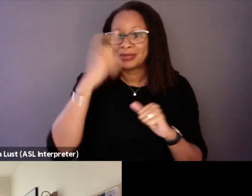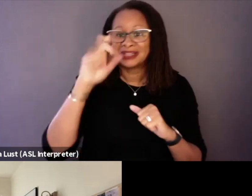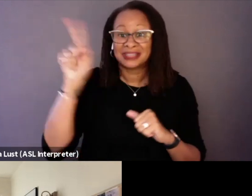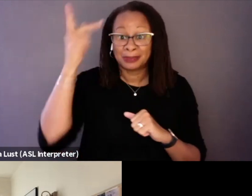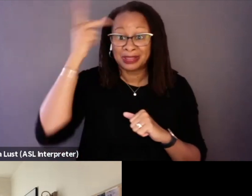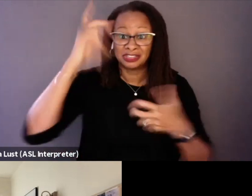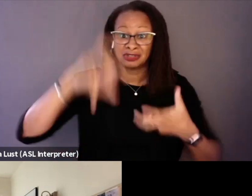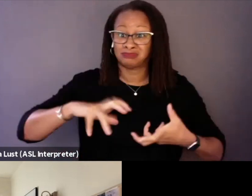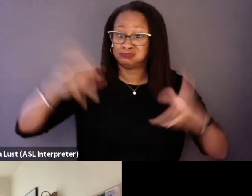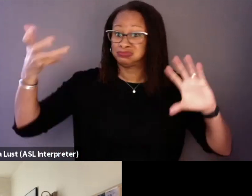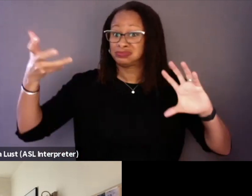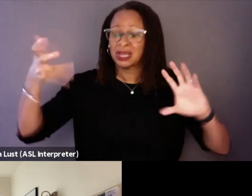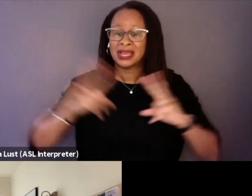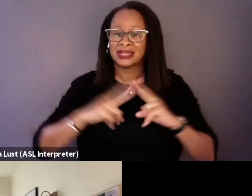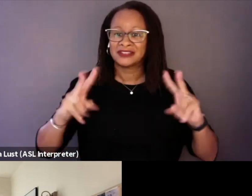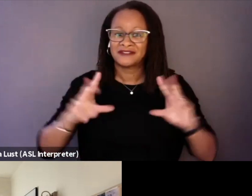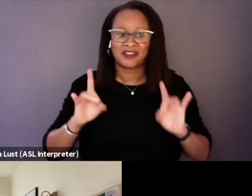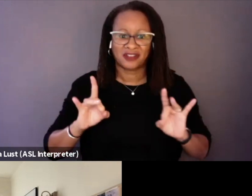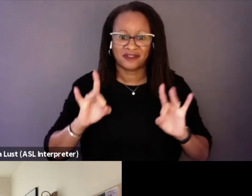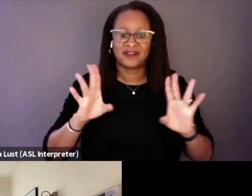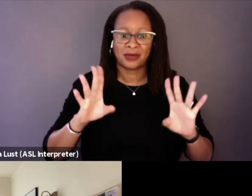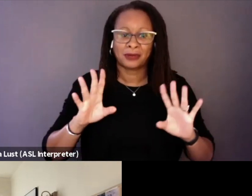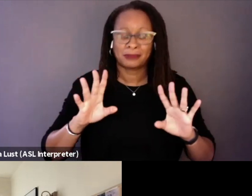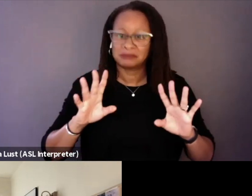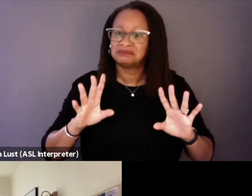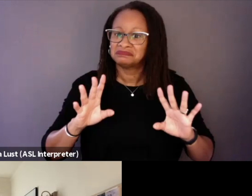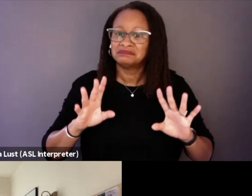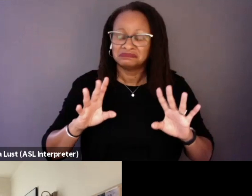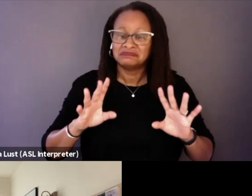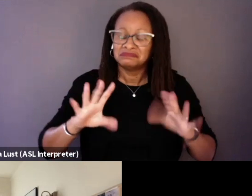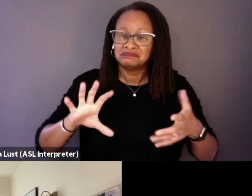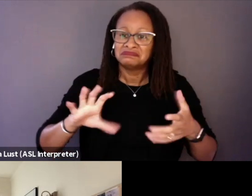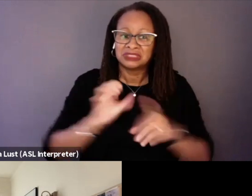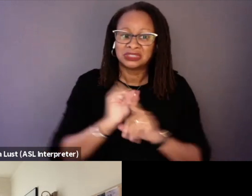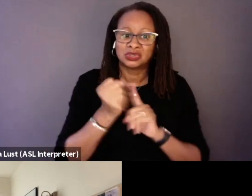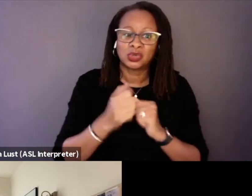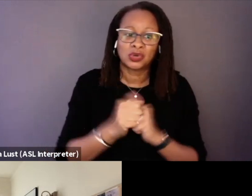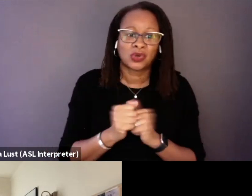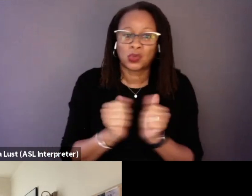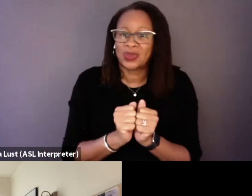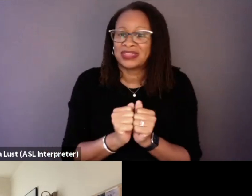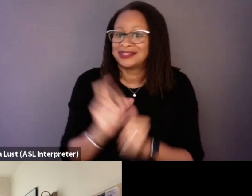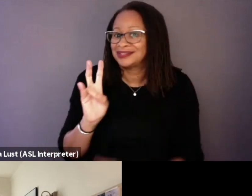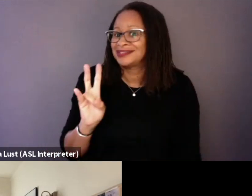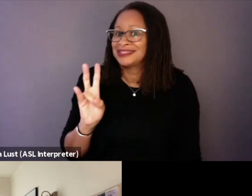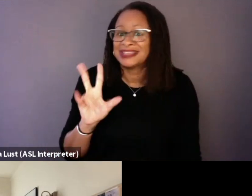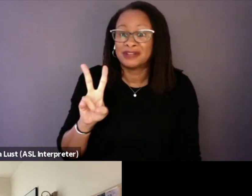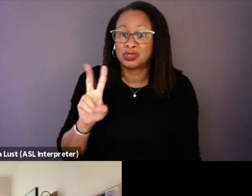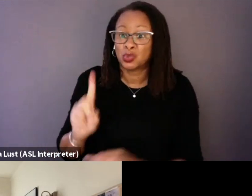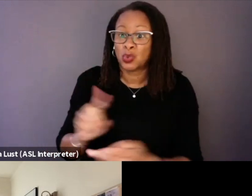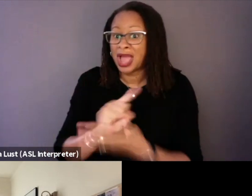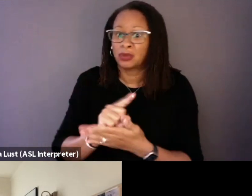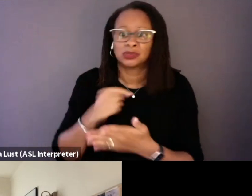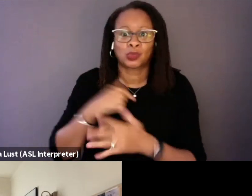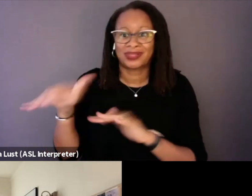and it was a very violent uprooting, literally within 72 hours, we had to leave the country.